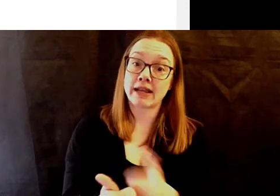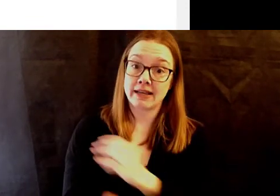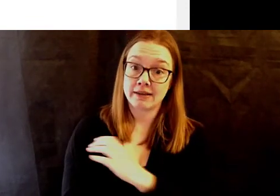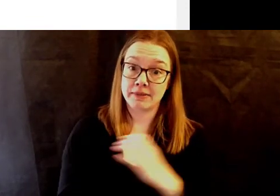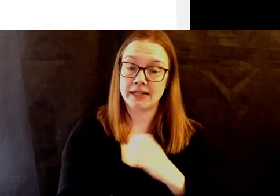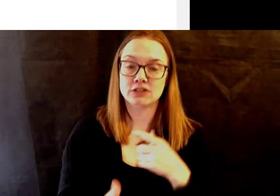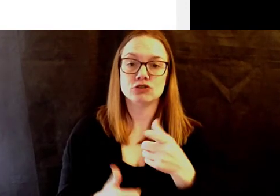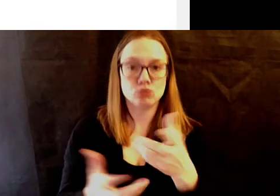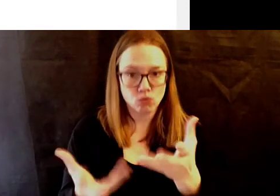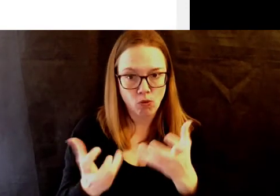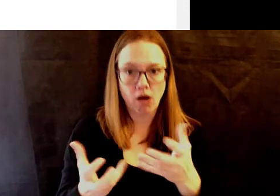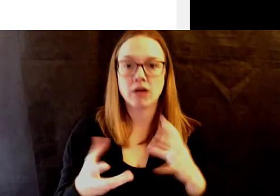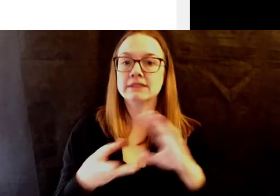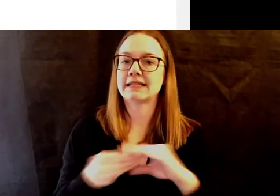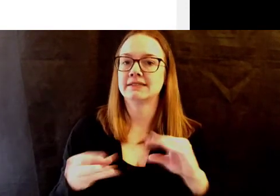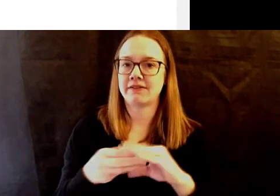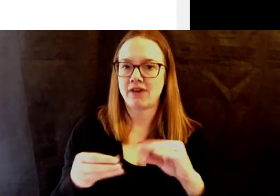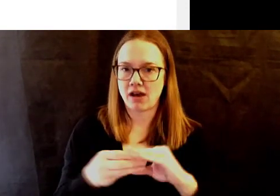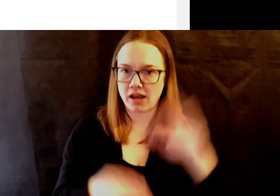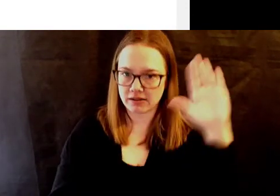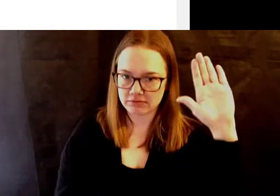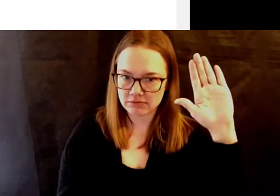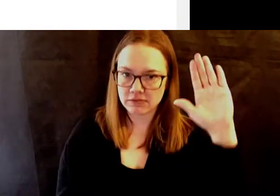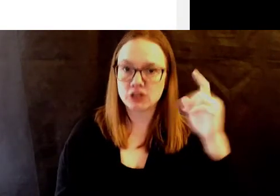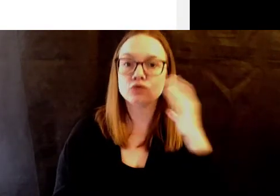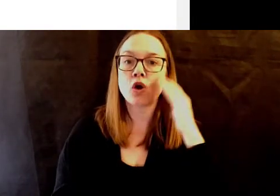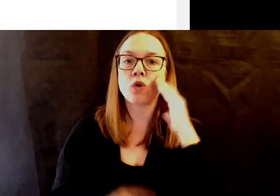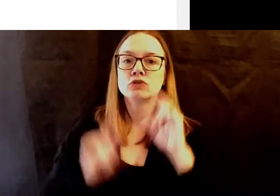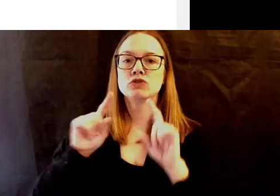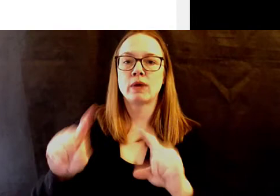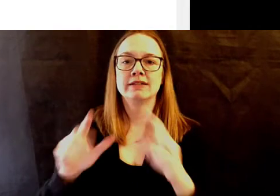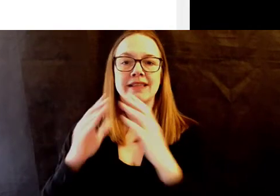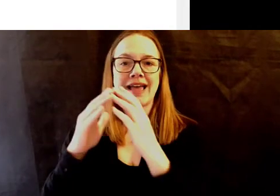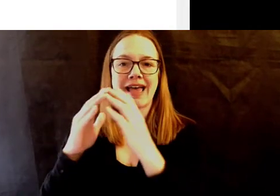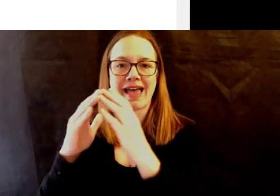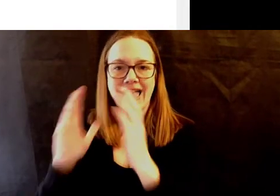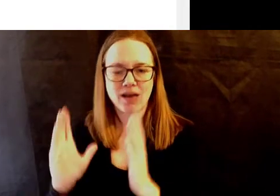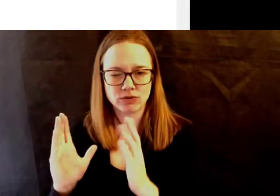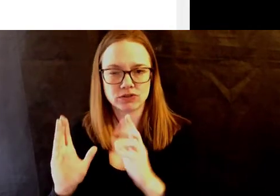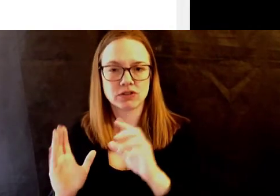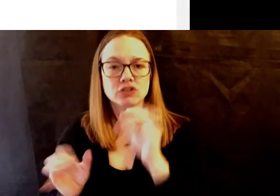Committee, go into this Committee's tab at the top and becoming familiar with the House Judiciary,